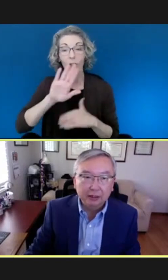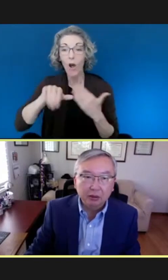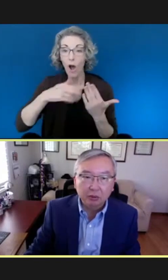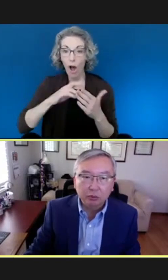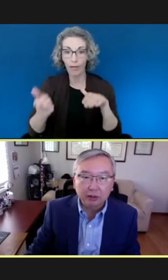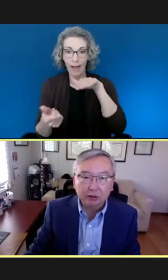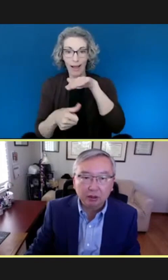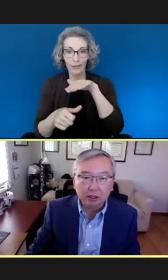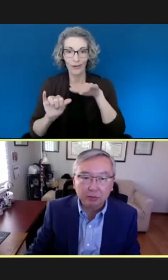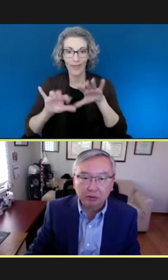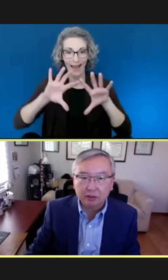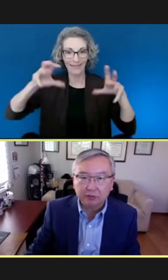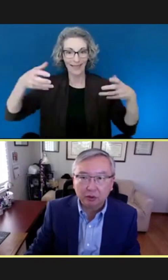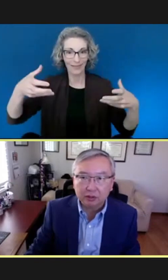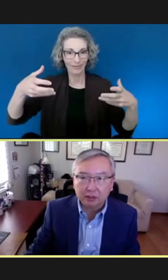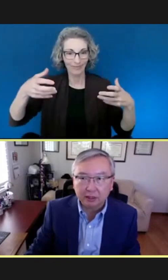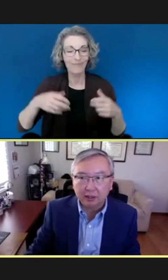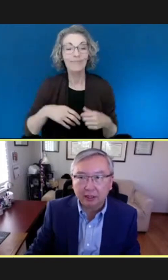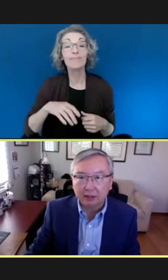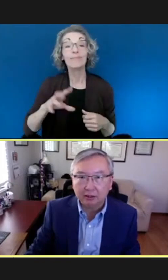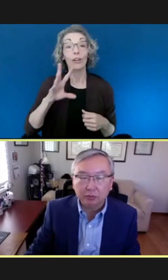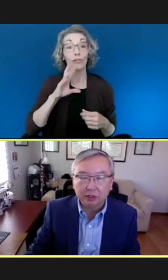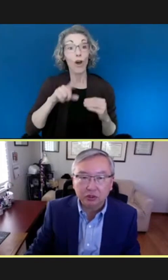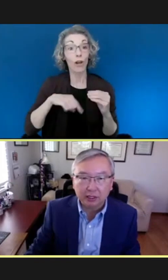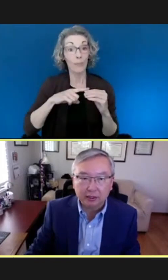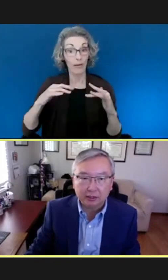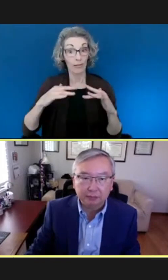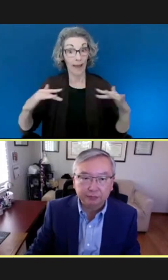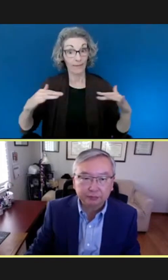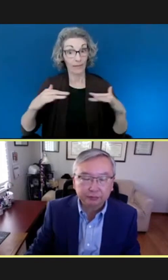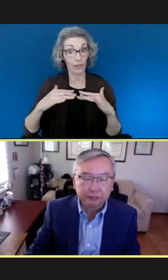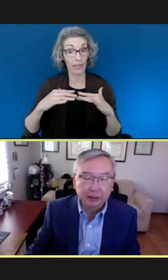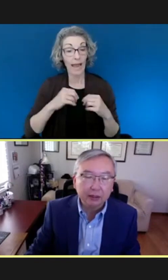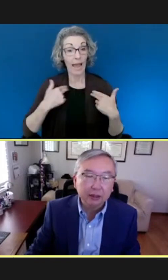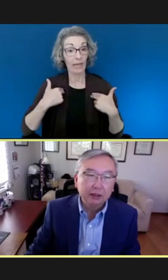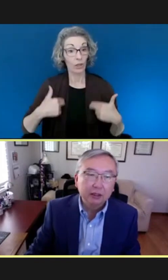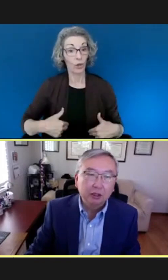And when we are talking about diversity and human traits,